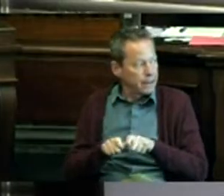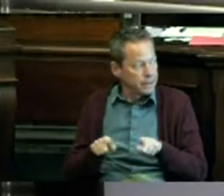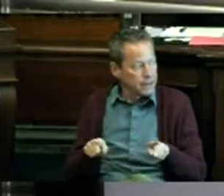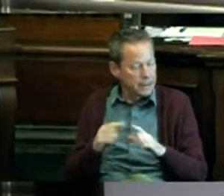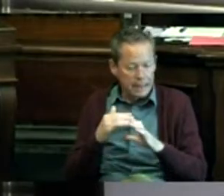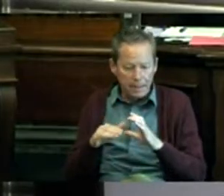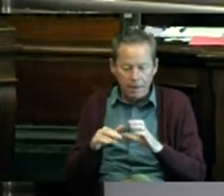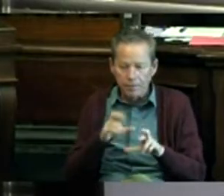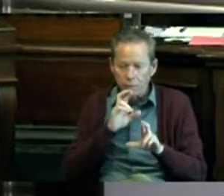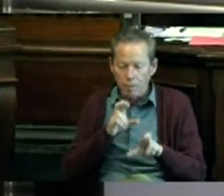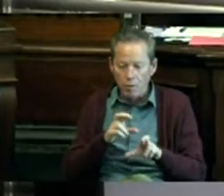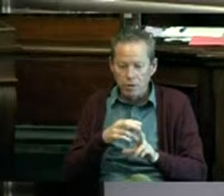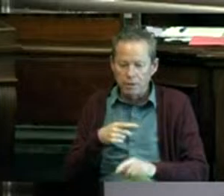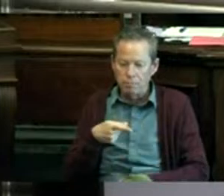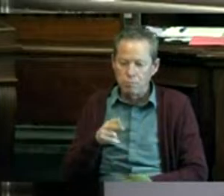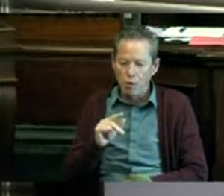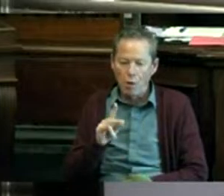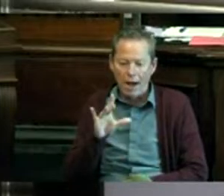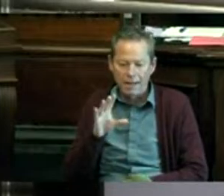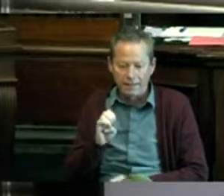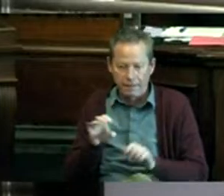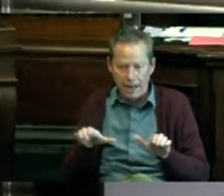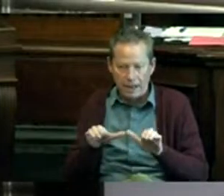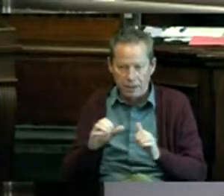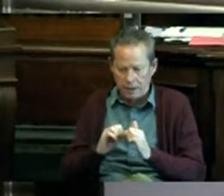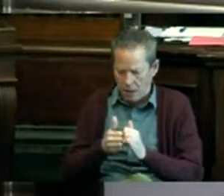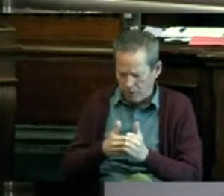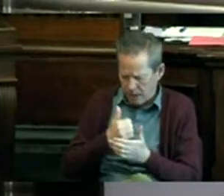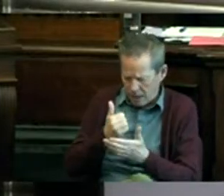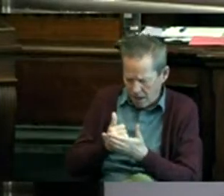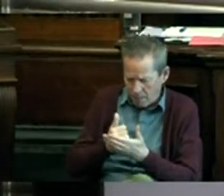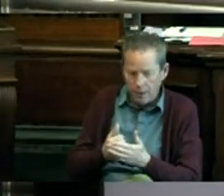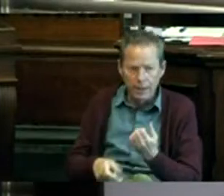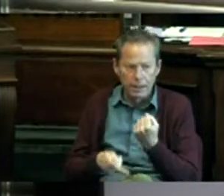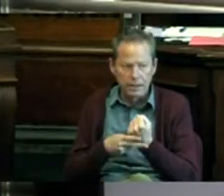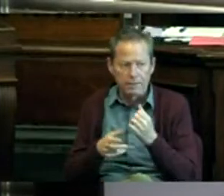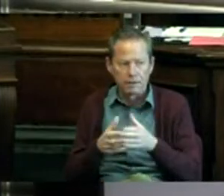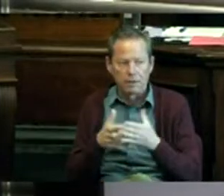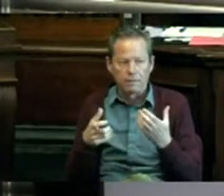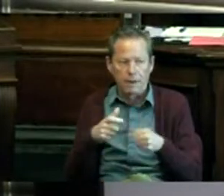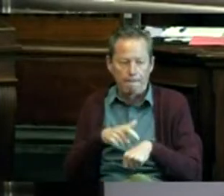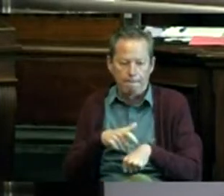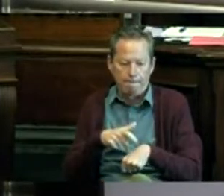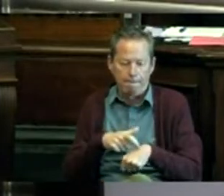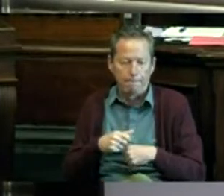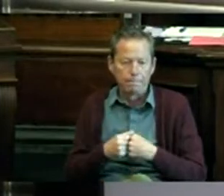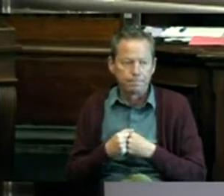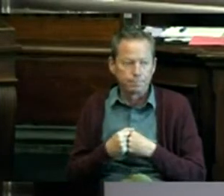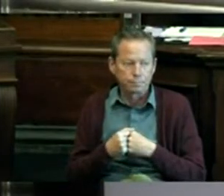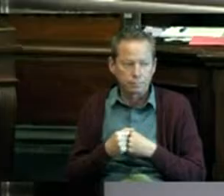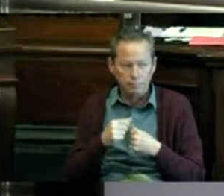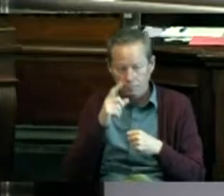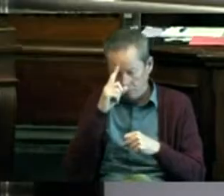like at the end, it can send automated emails and reports and